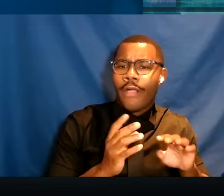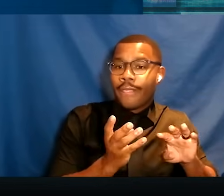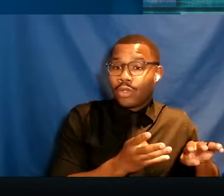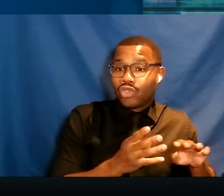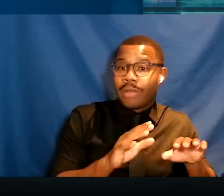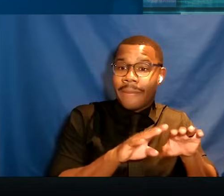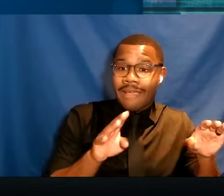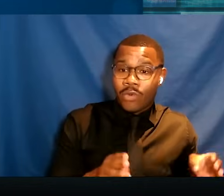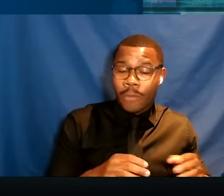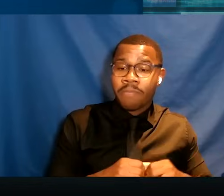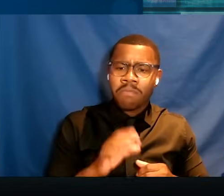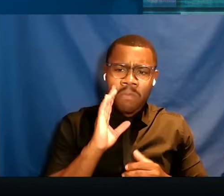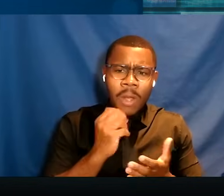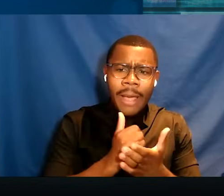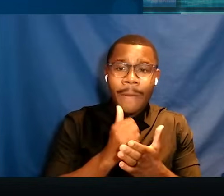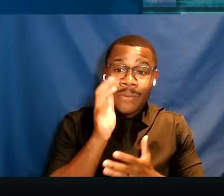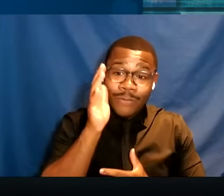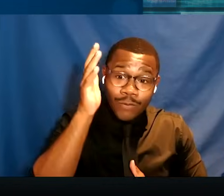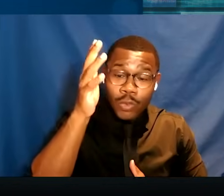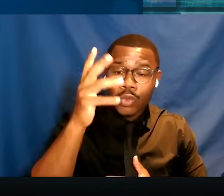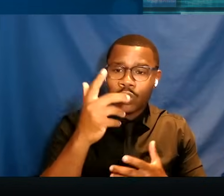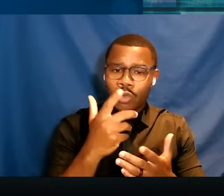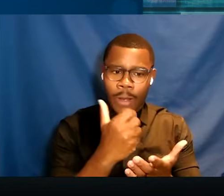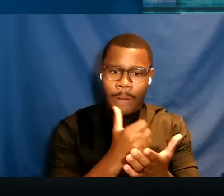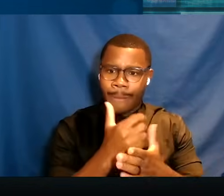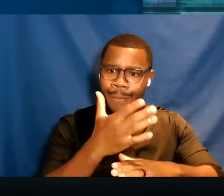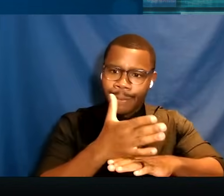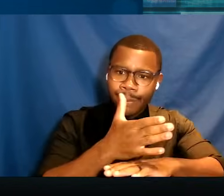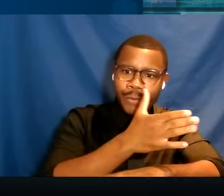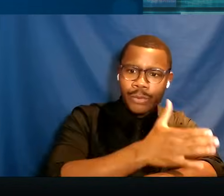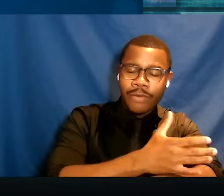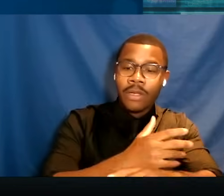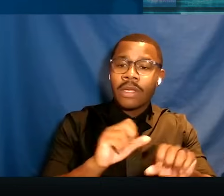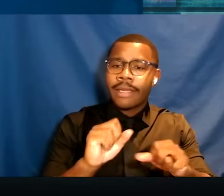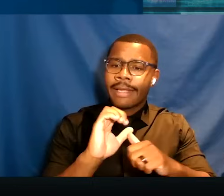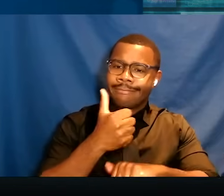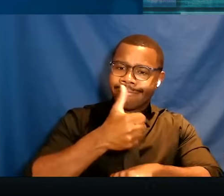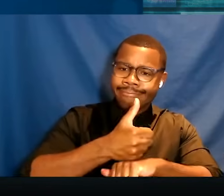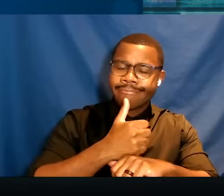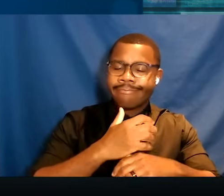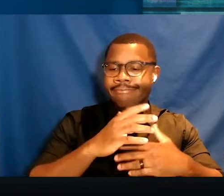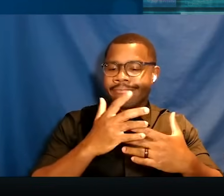to improve upon these numbers and we can create an additional cumulative additive revenue stream